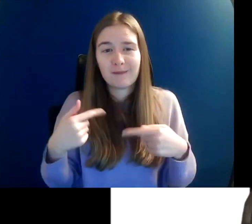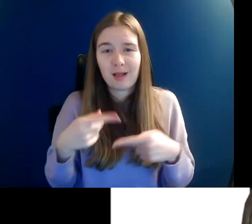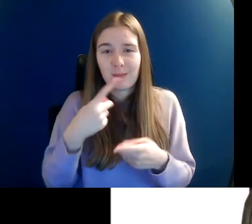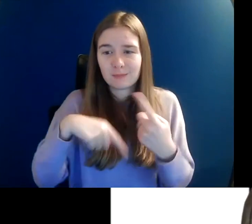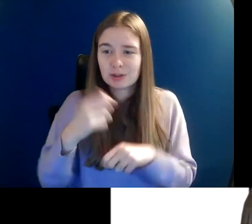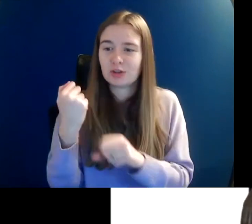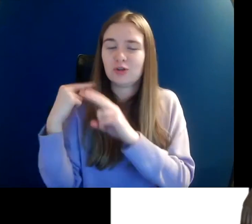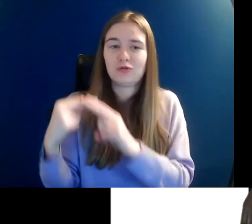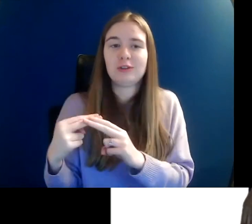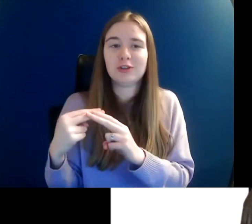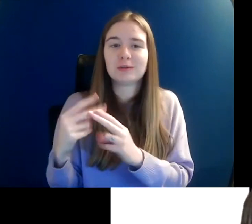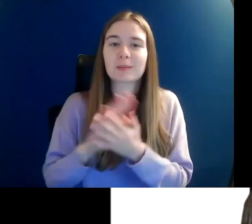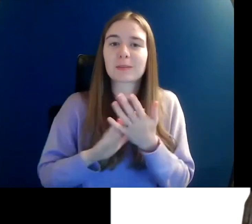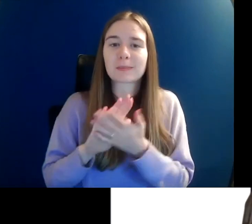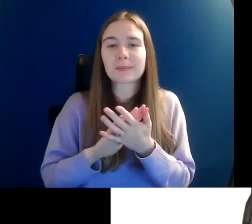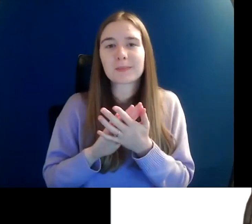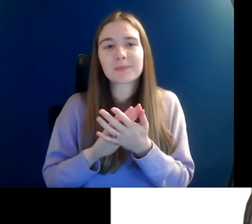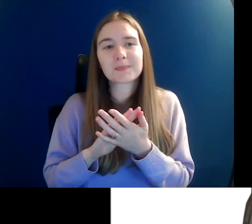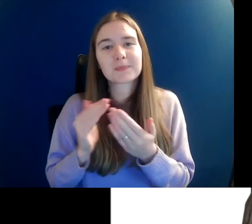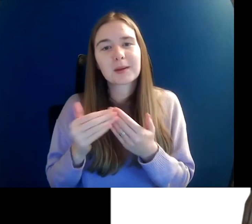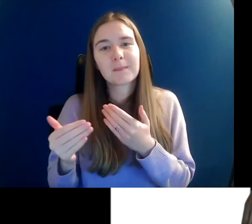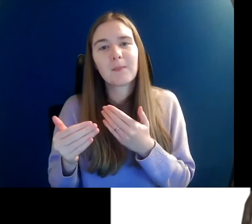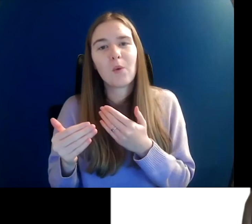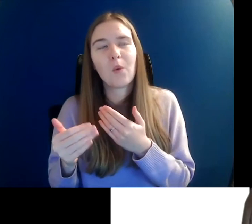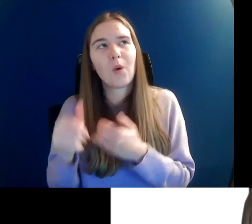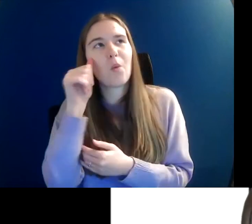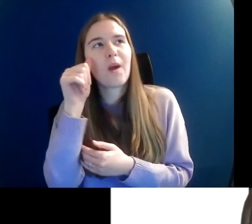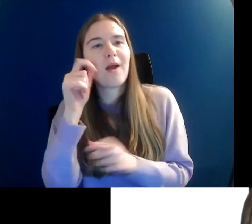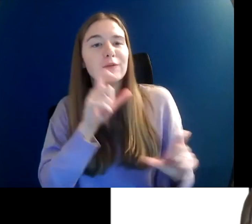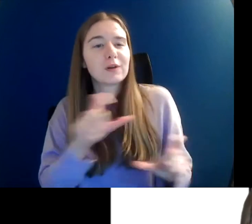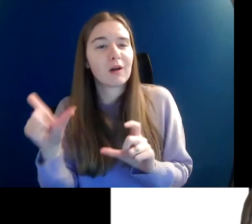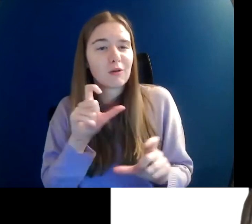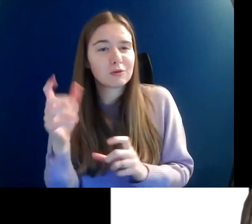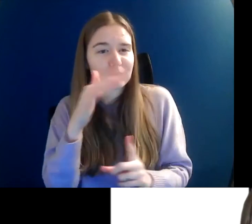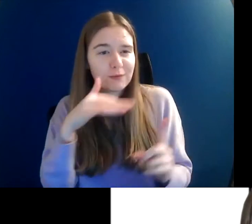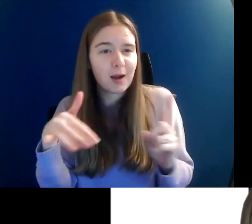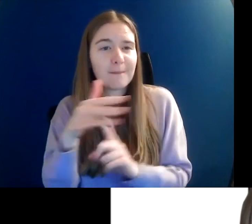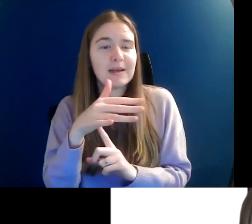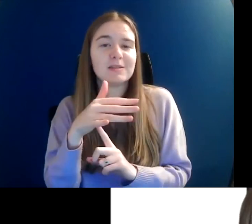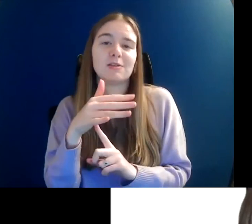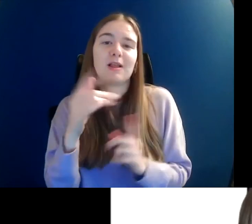has made us more aware of the current environmental issues, as we consume all this very like prolific media,